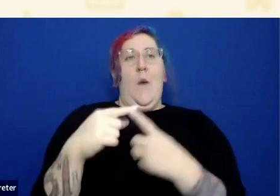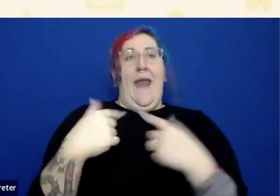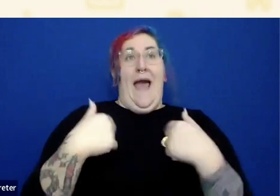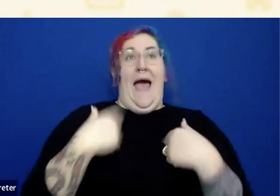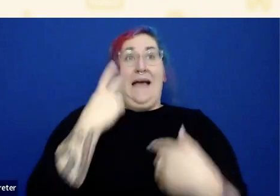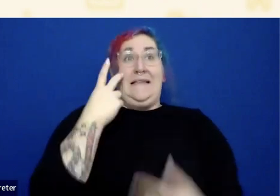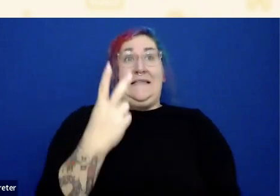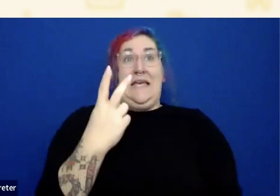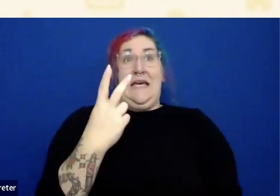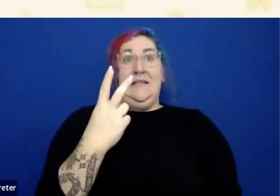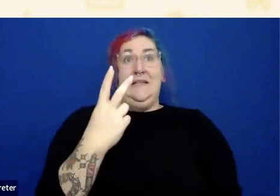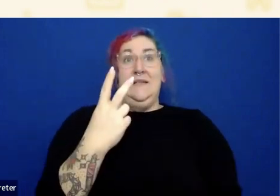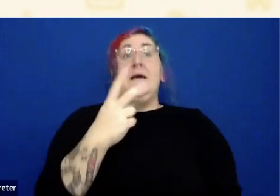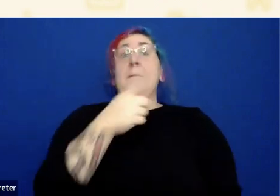The experience is going to be dictated